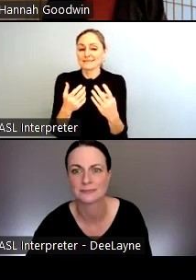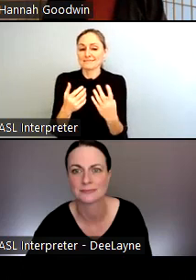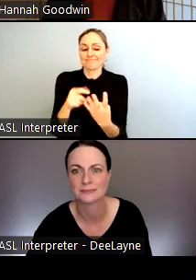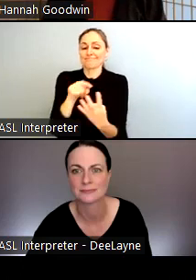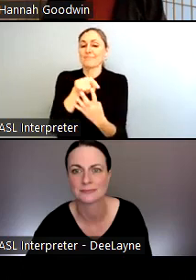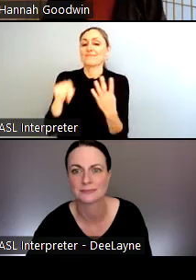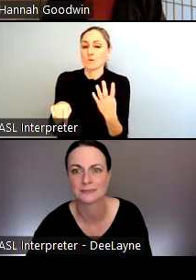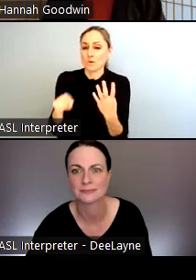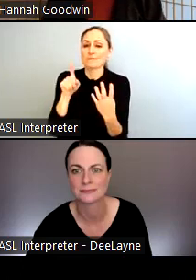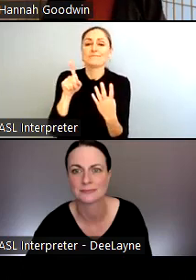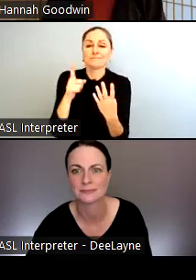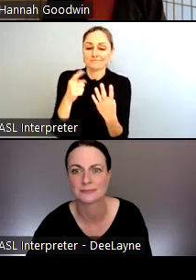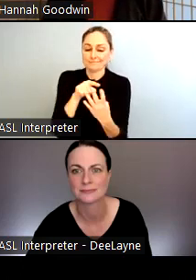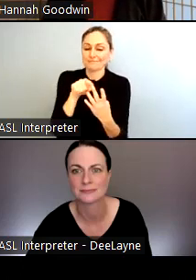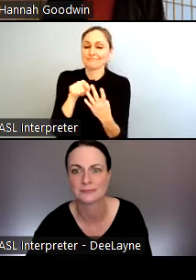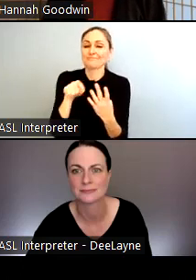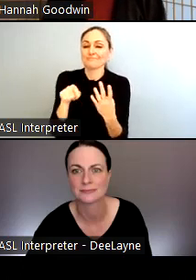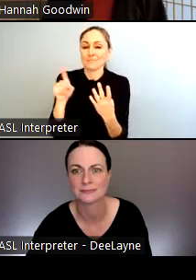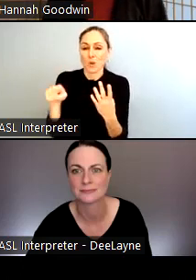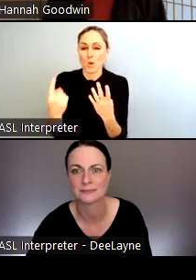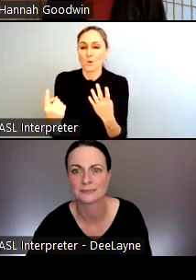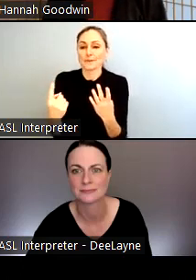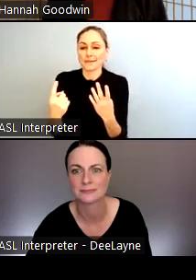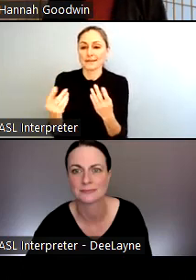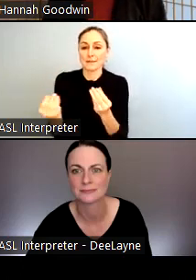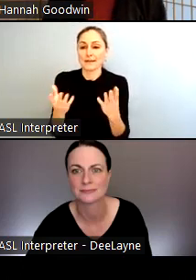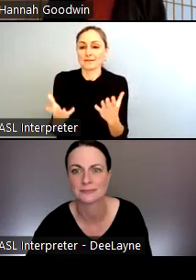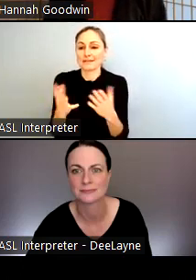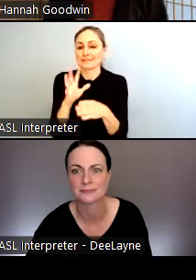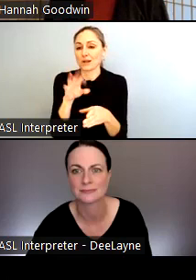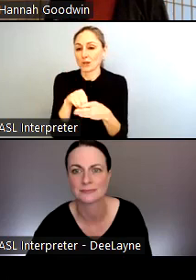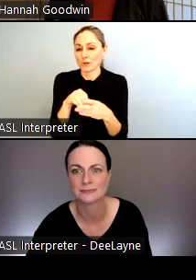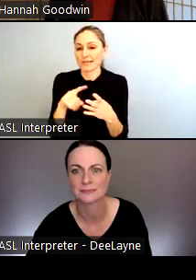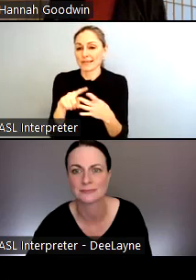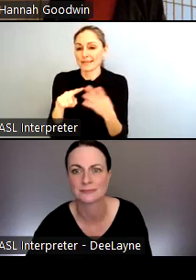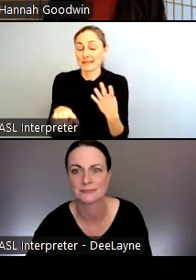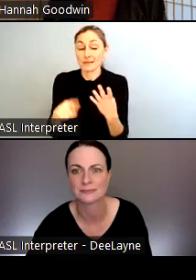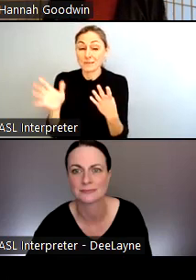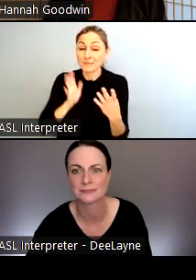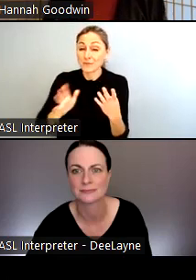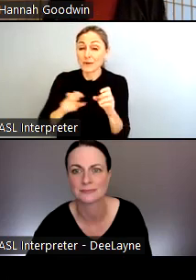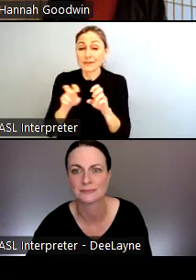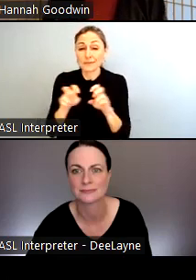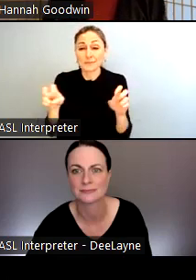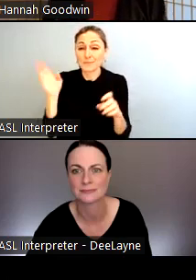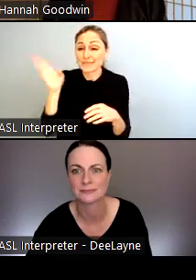because some of the panels or presenting teams were so large that really,